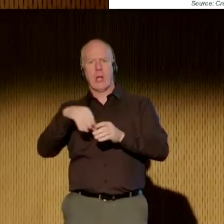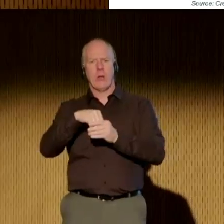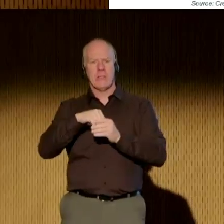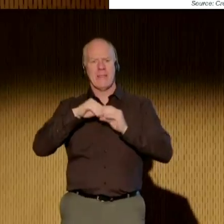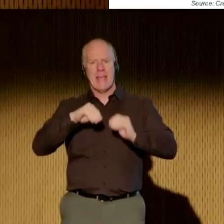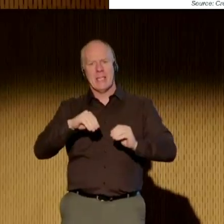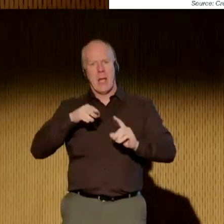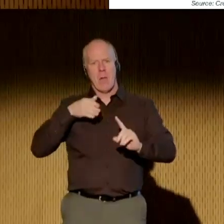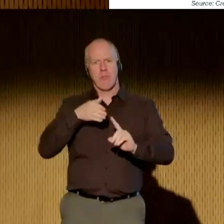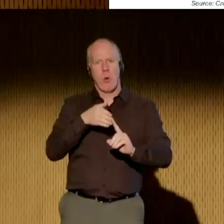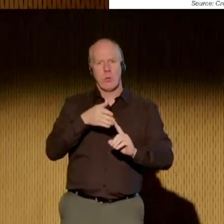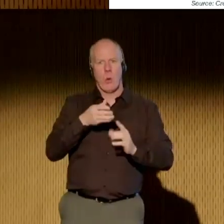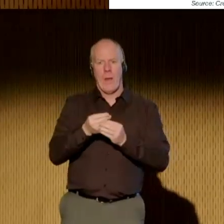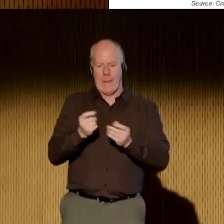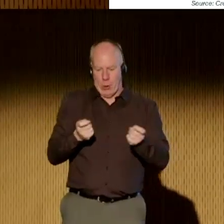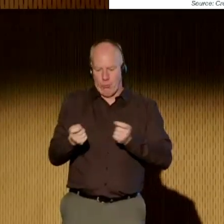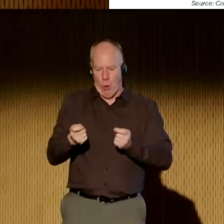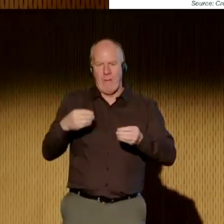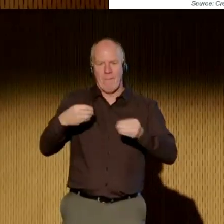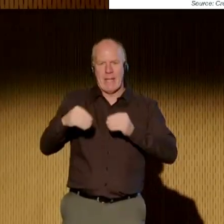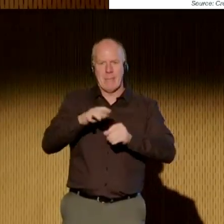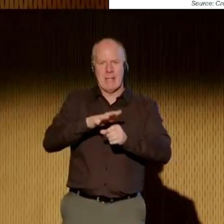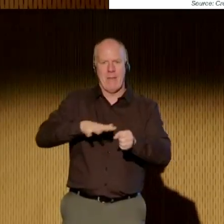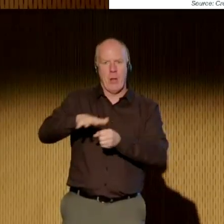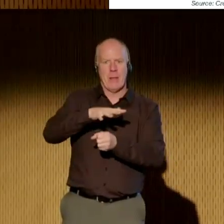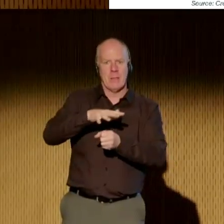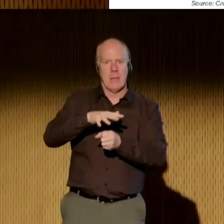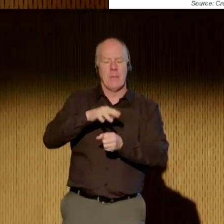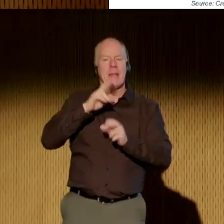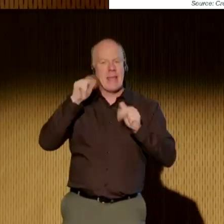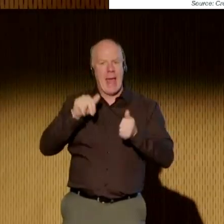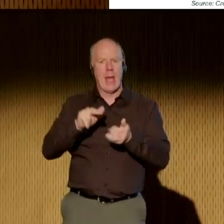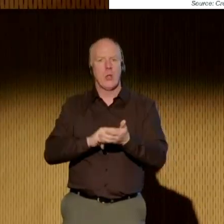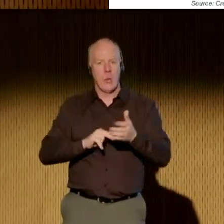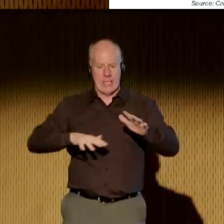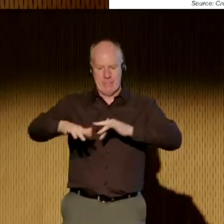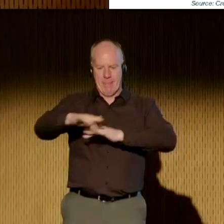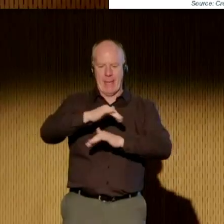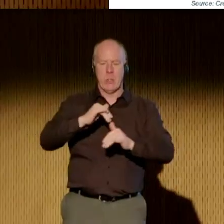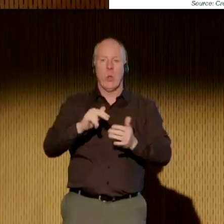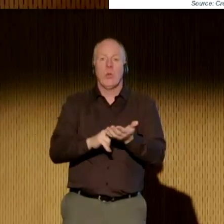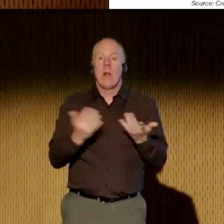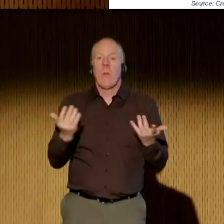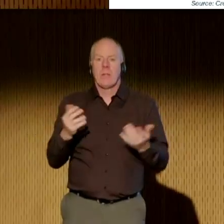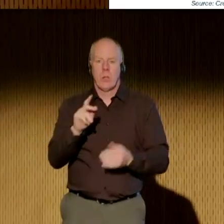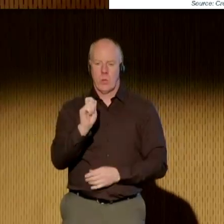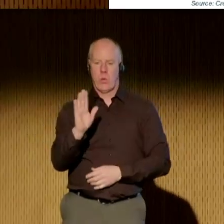dynamic setting. So a place that demonstrates educators can use space as a tool. We are not